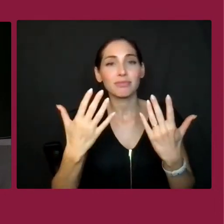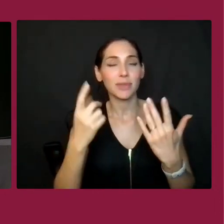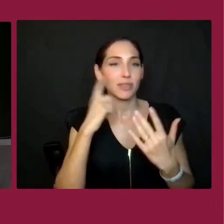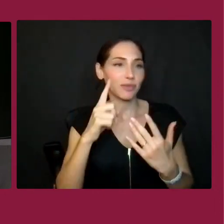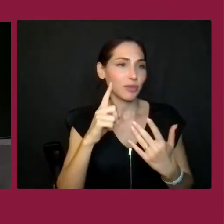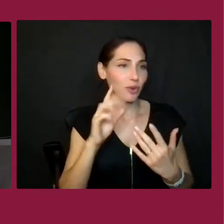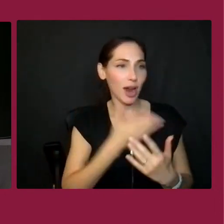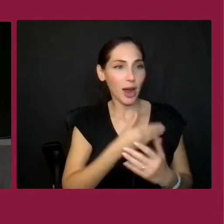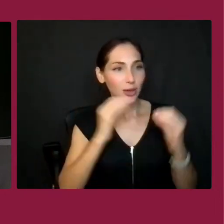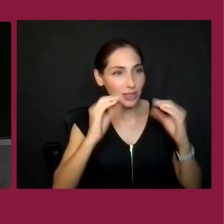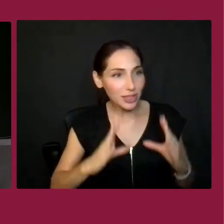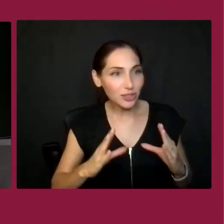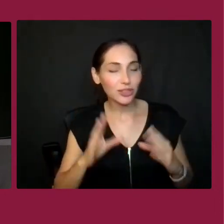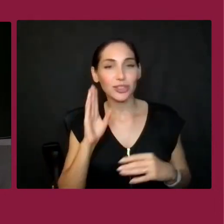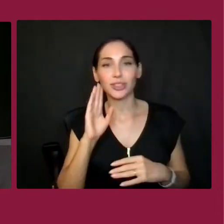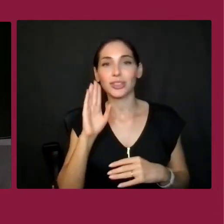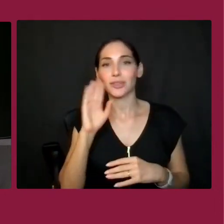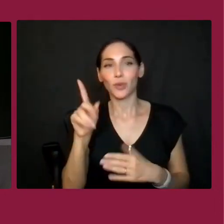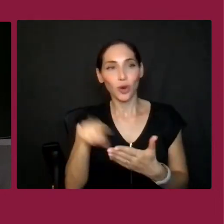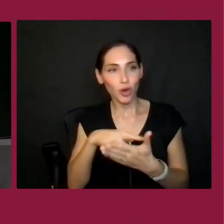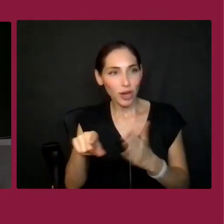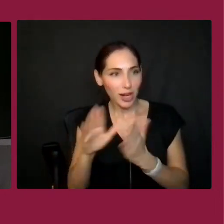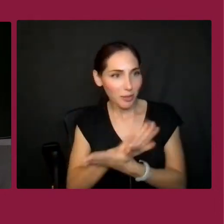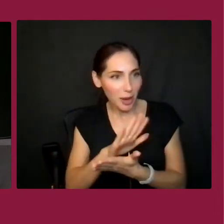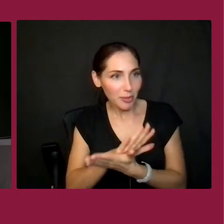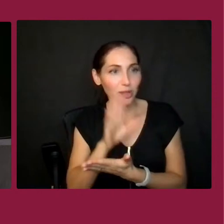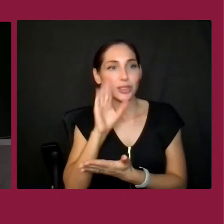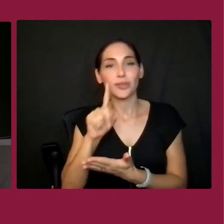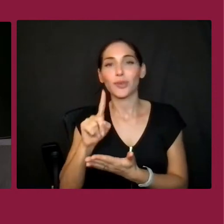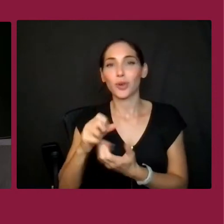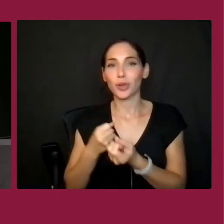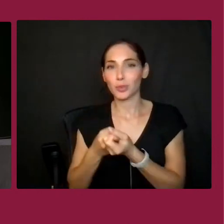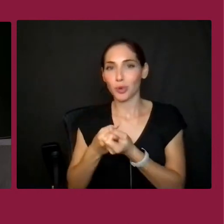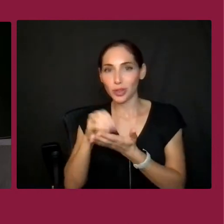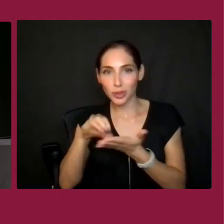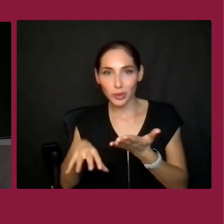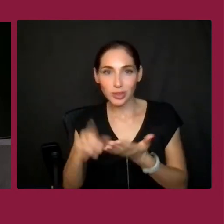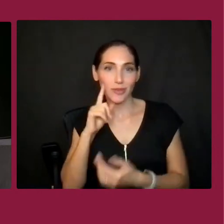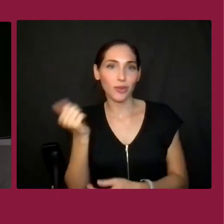and supporting our students, and our students who are working hard on their papers.